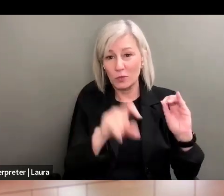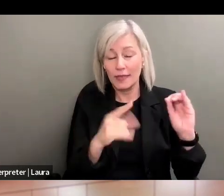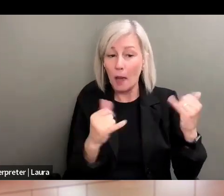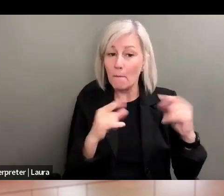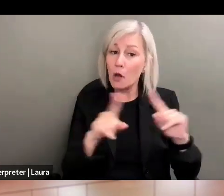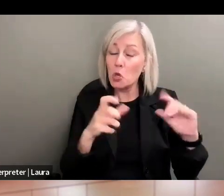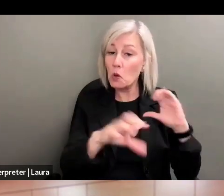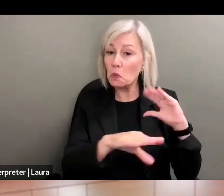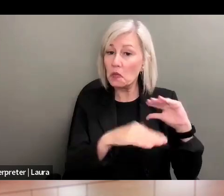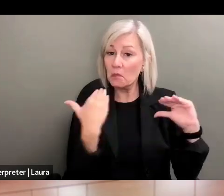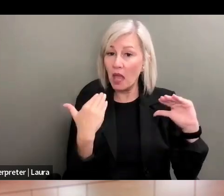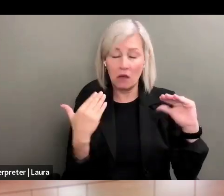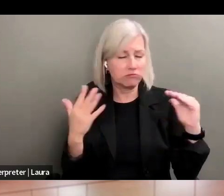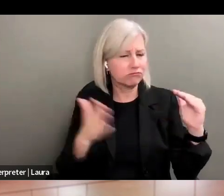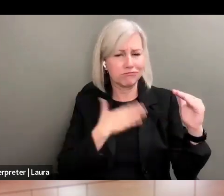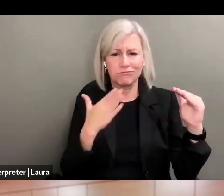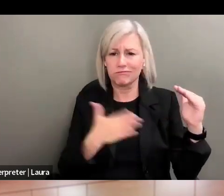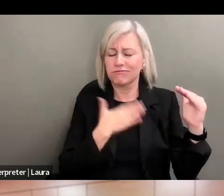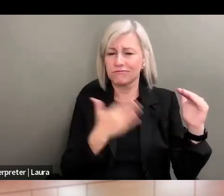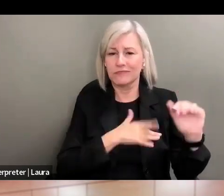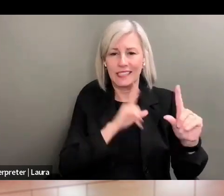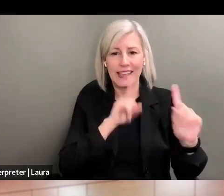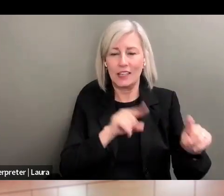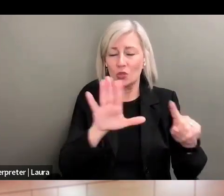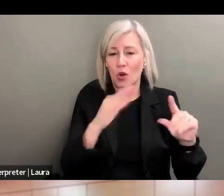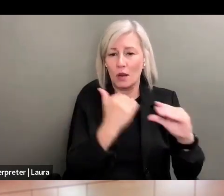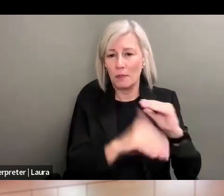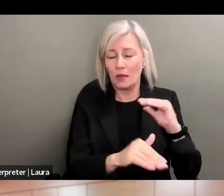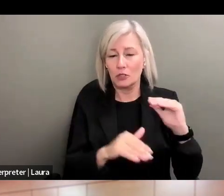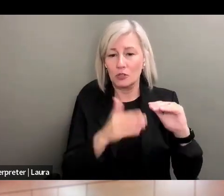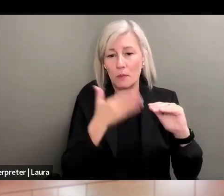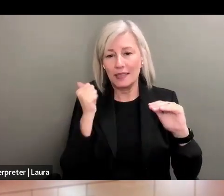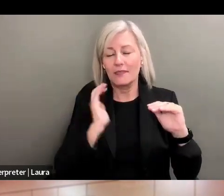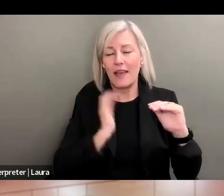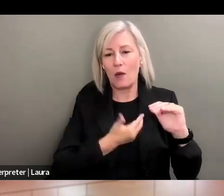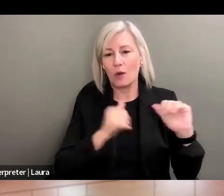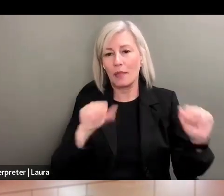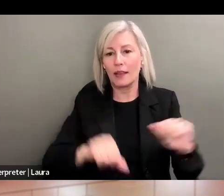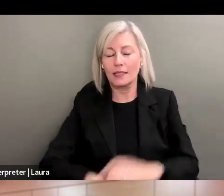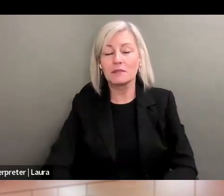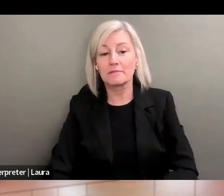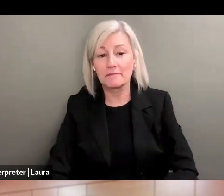you want to email us, we're happy to try to answer them to the best of our abilities.